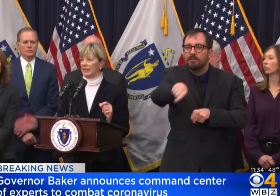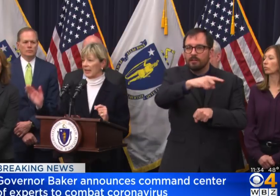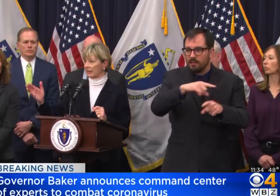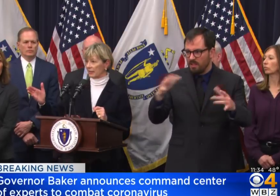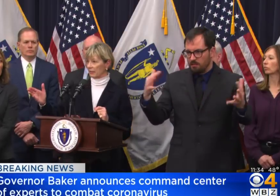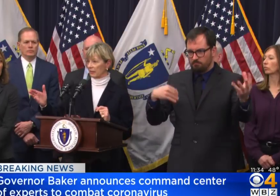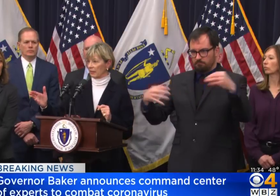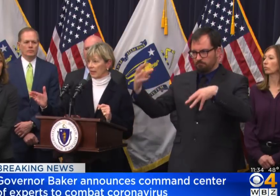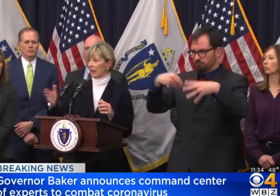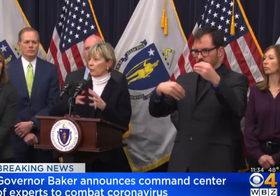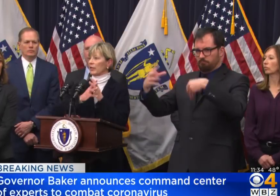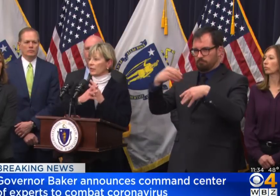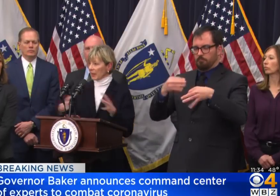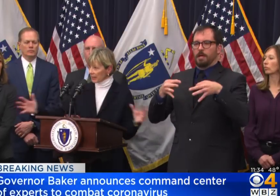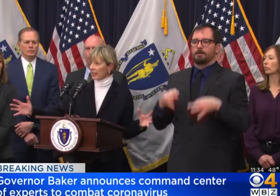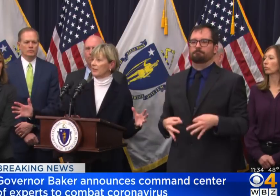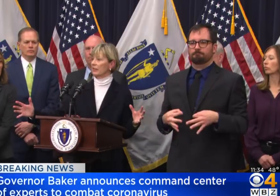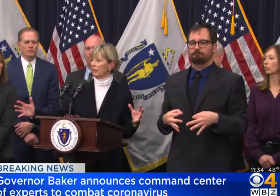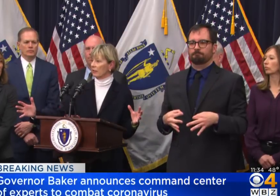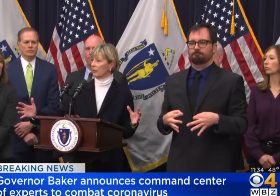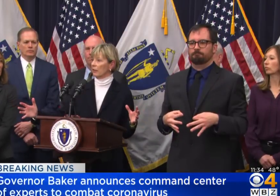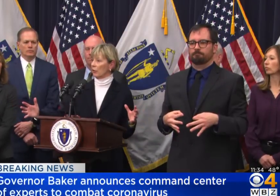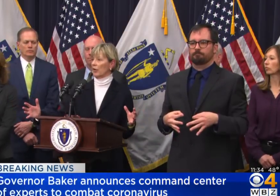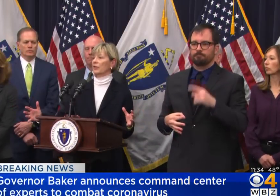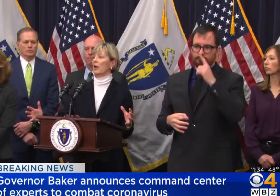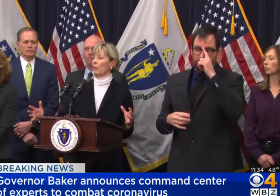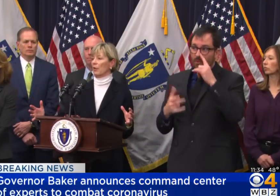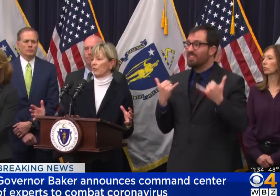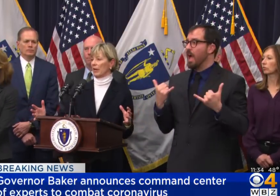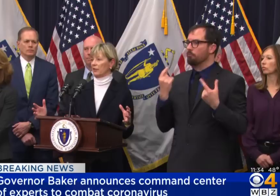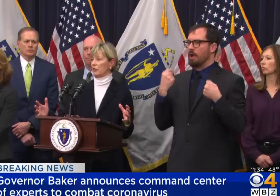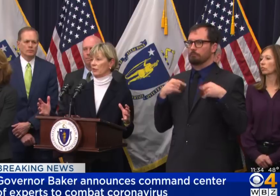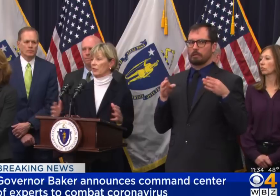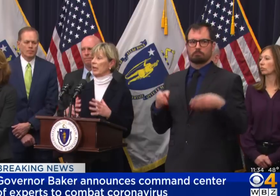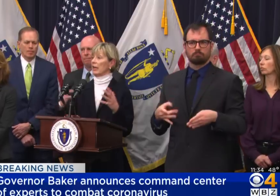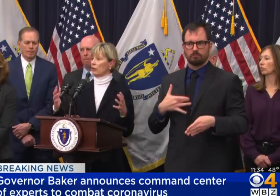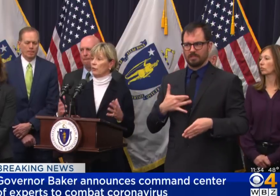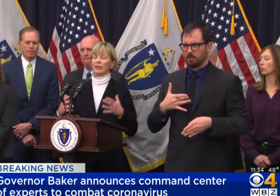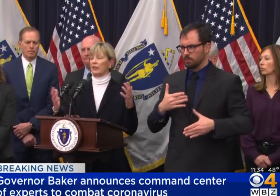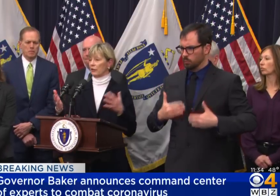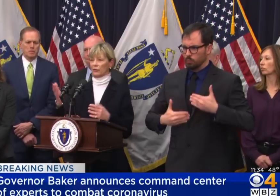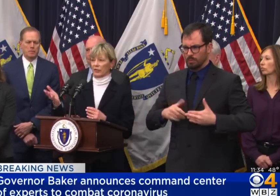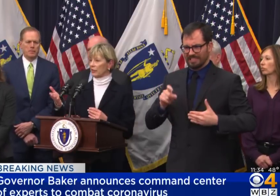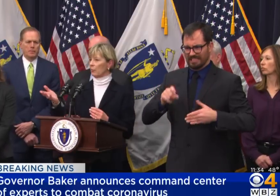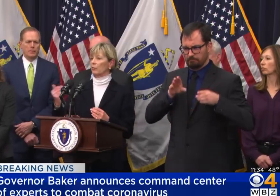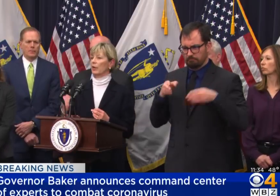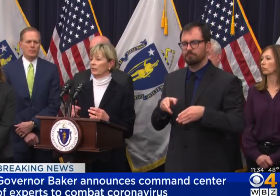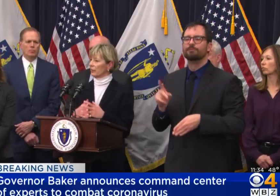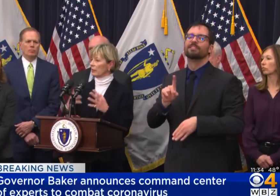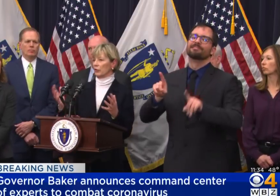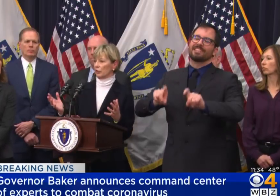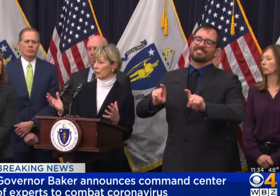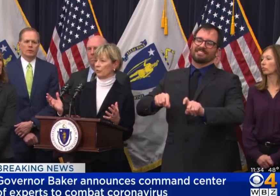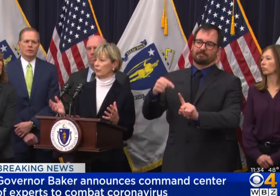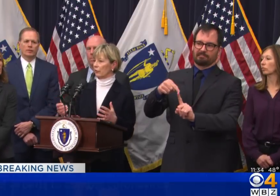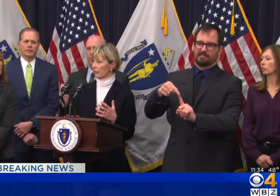THE LIKE, BUT WE'LL BE FOCUSED IN THE VERY BEGINNING ARE THE THINGS THAT WE KNOW ARE PRESSURE POINTS RIGHT NOW. TESTING.